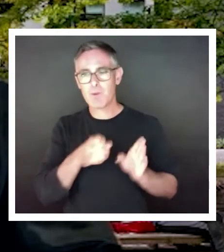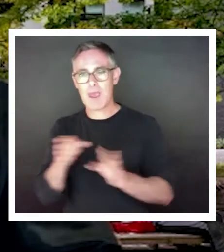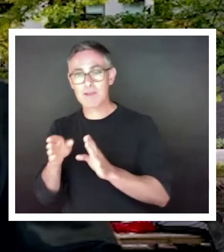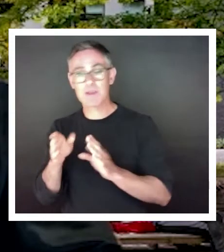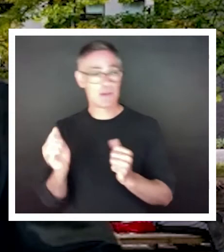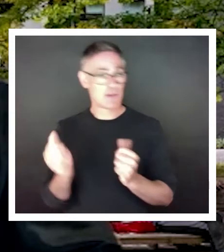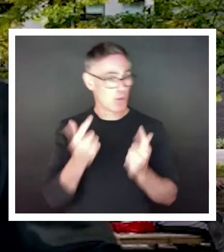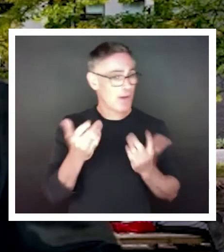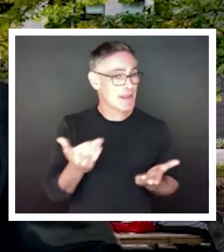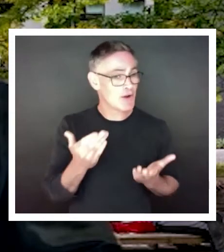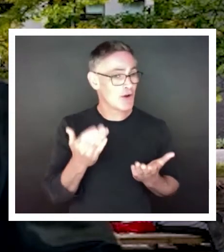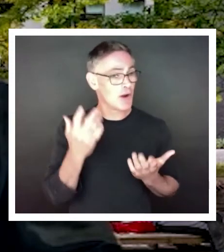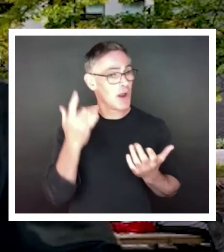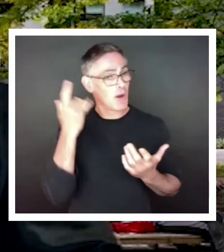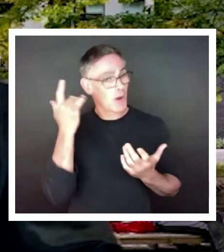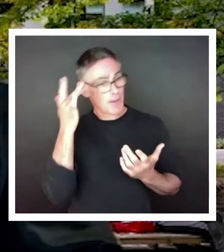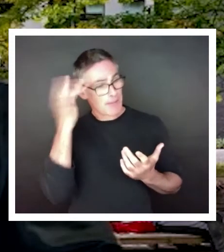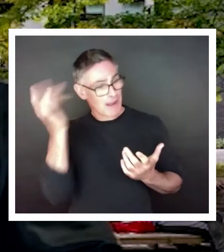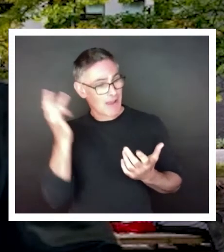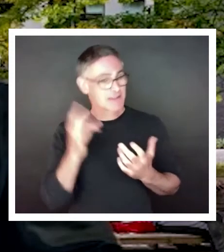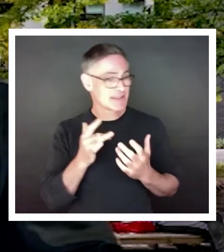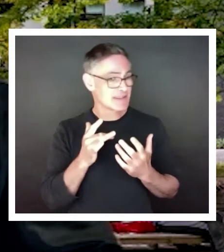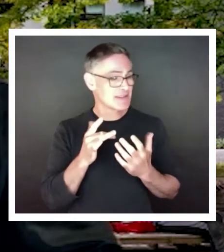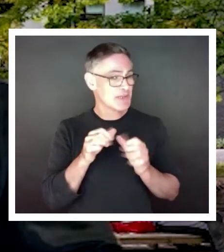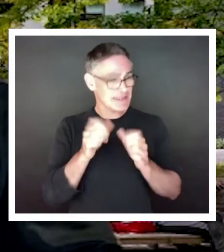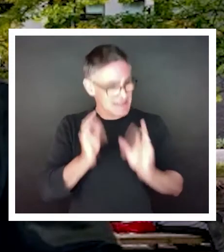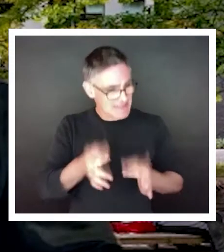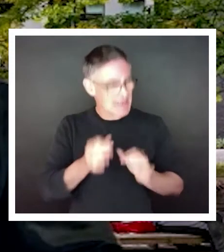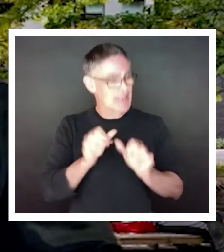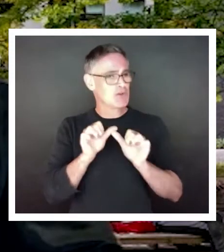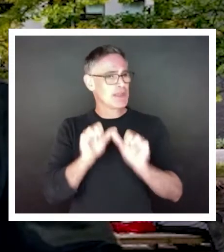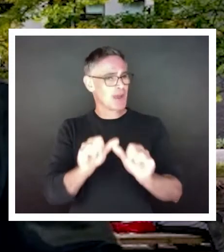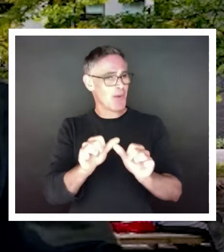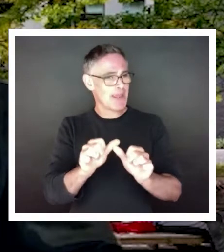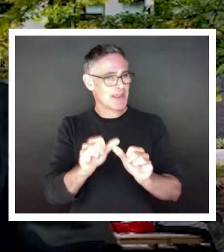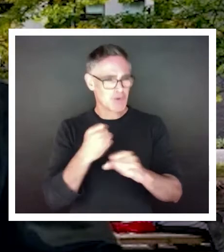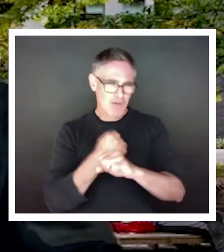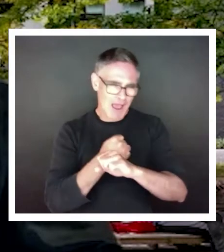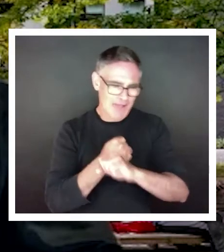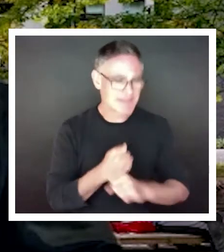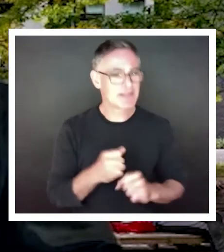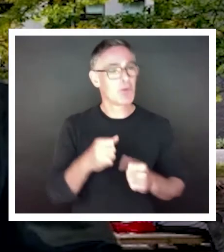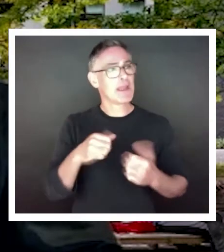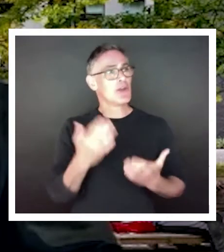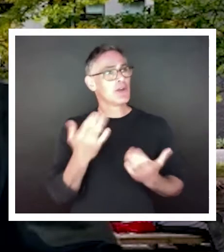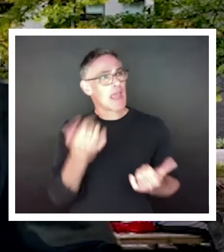when it felt like life was working against us. We are here today because we wanted to channel our sorrows